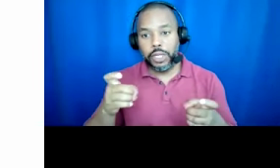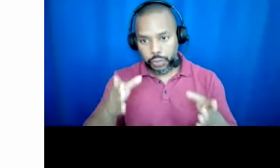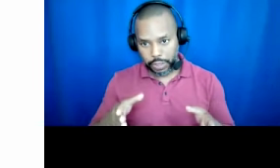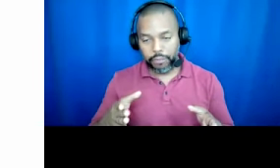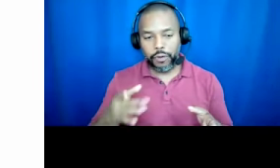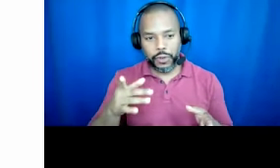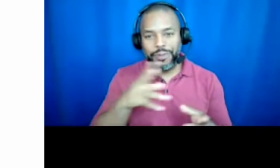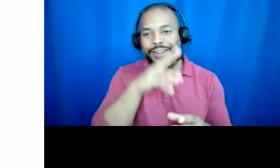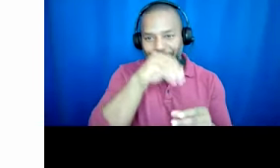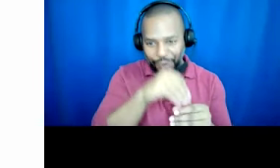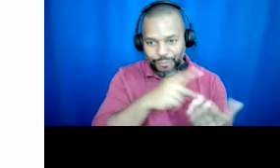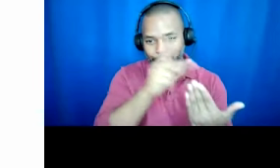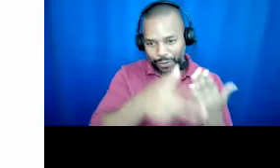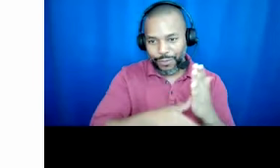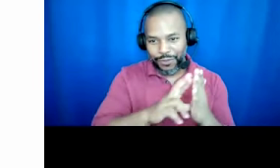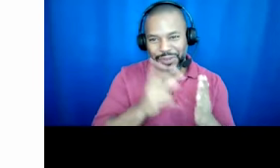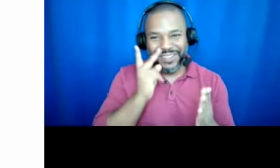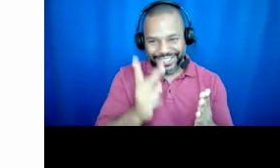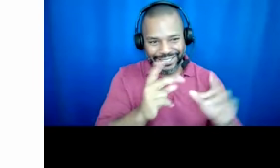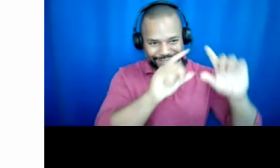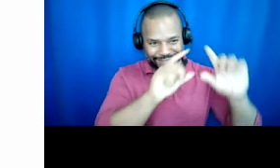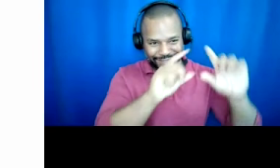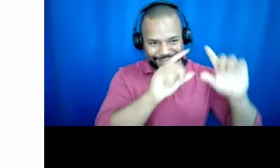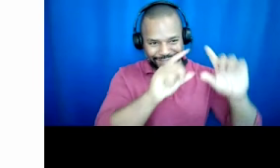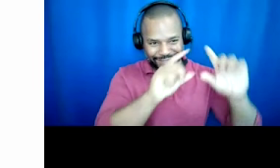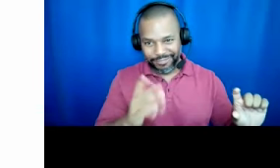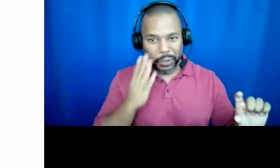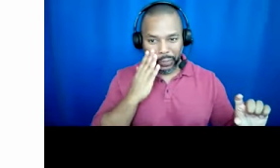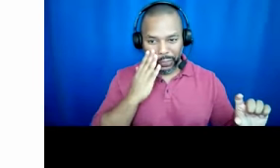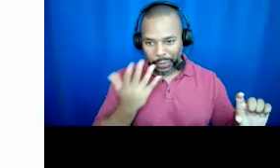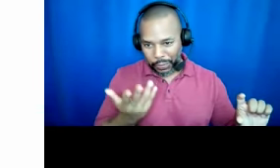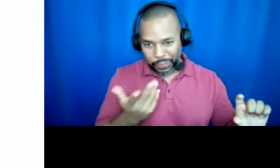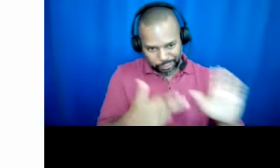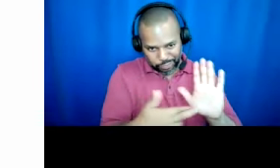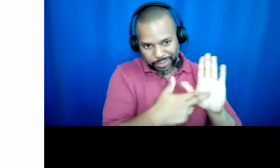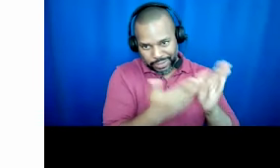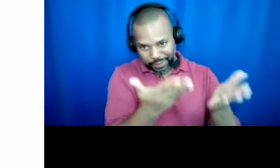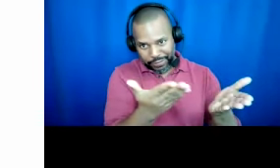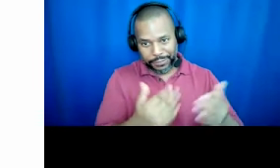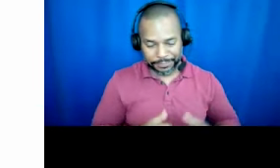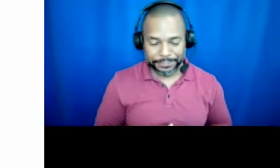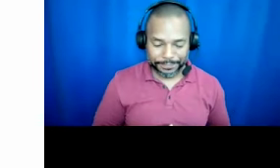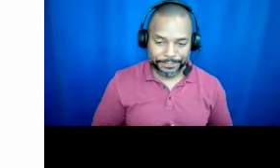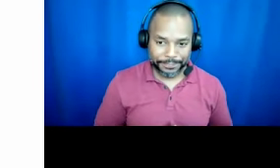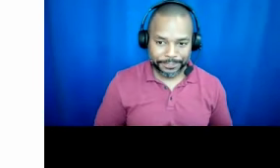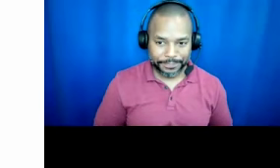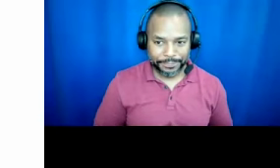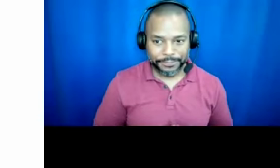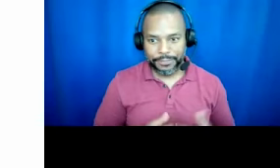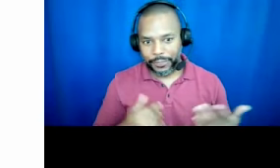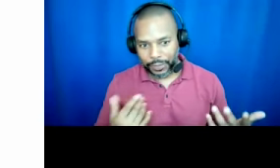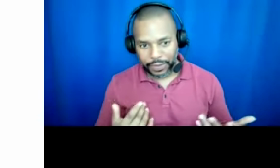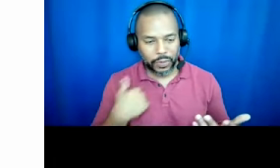So you could see all of the things that are in program review are represented right here. Right. What kinds of things do we need to be considering